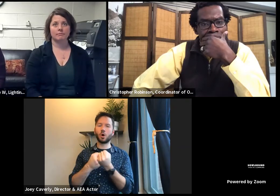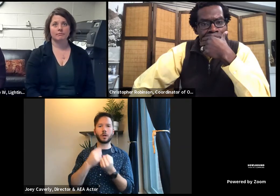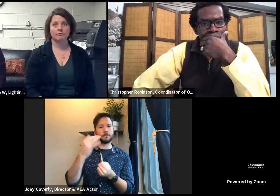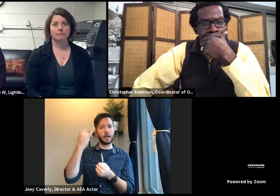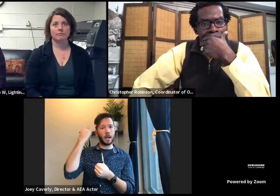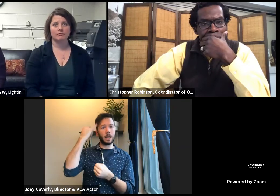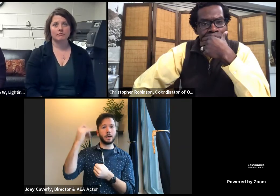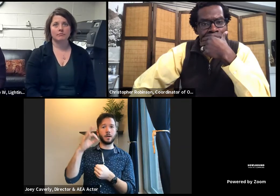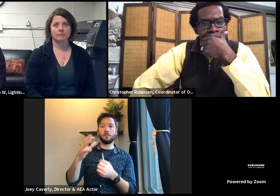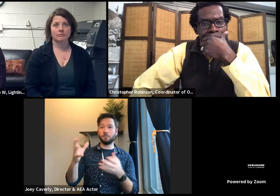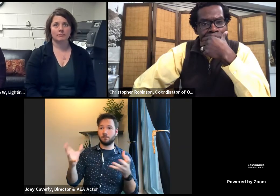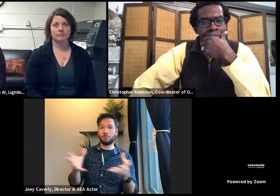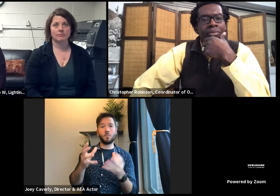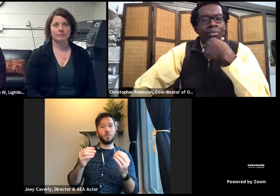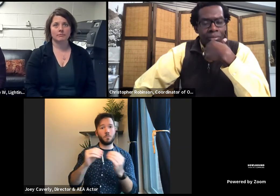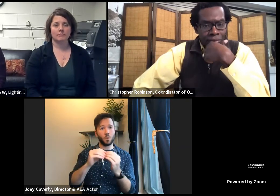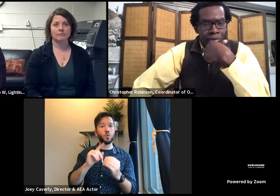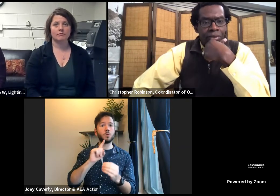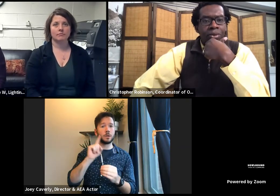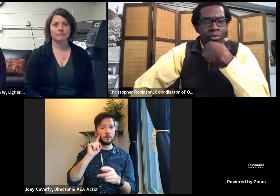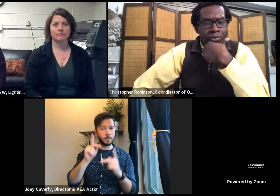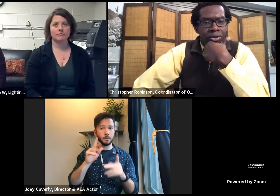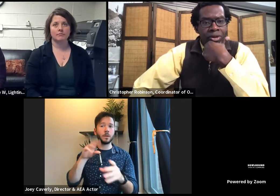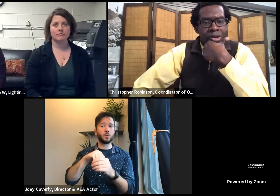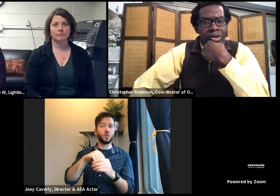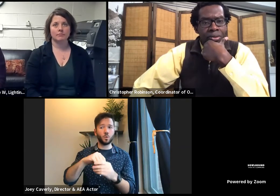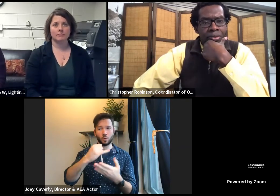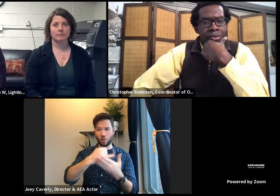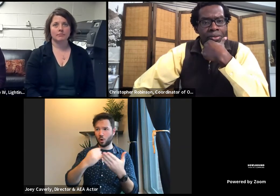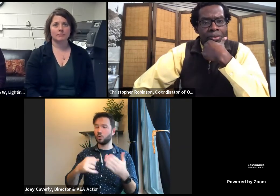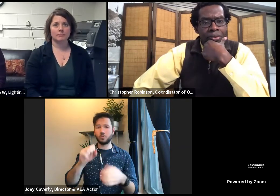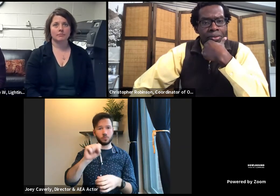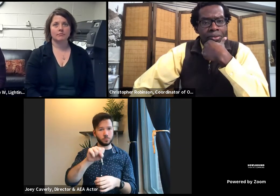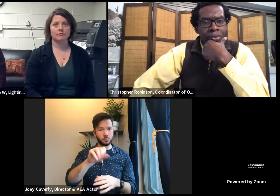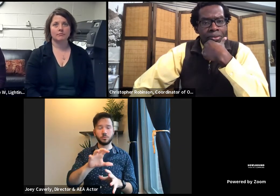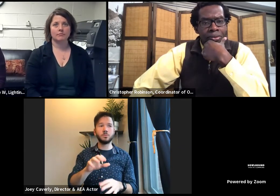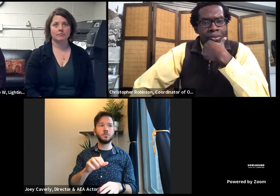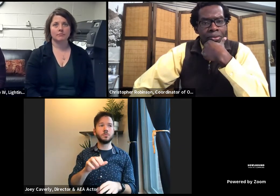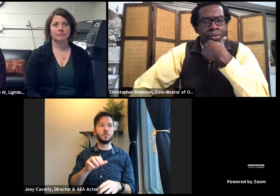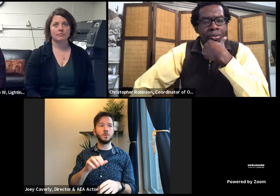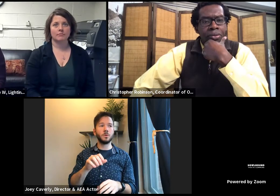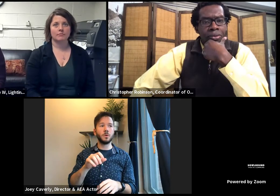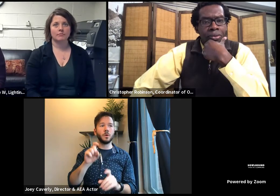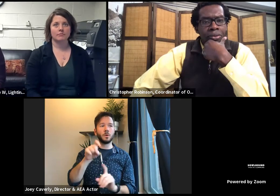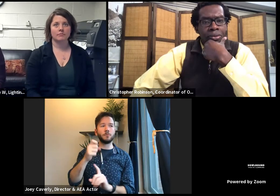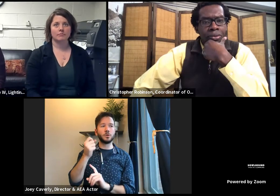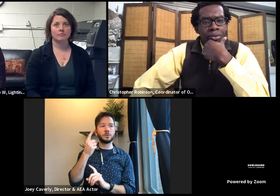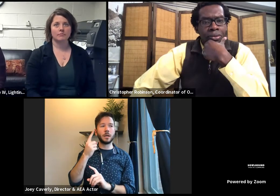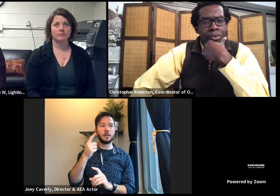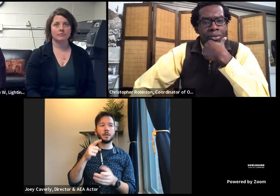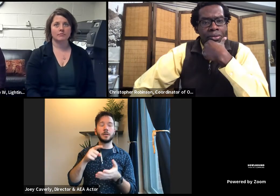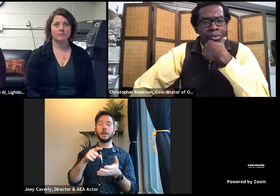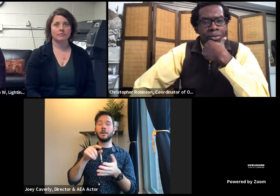It's nice to have people who are supportive of the idea of including deaf artists in the process.